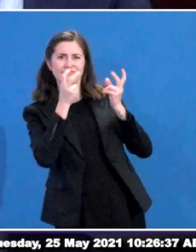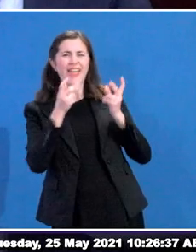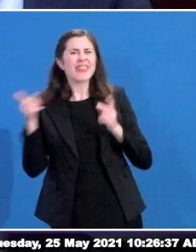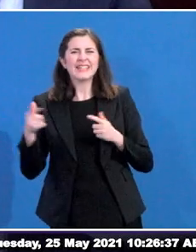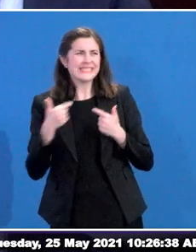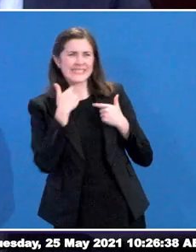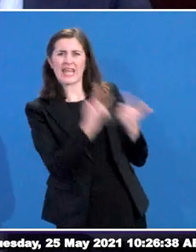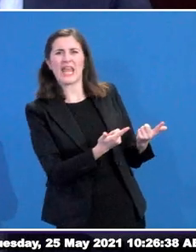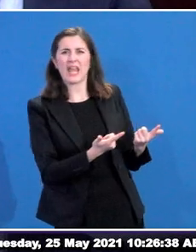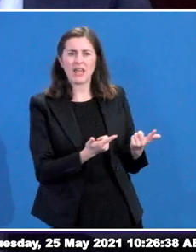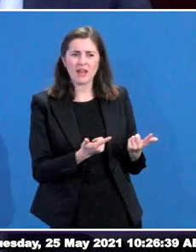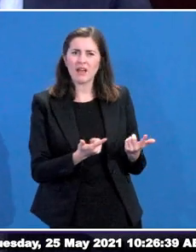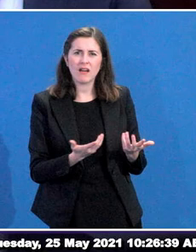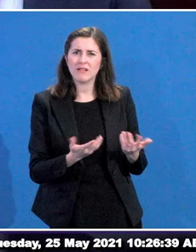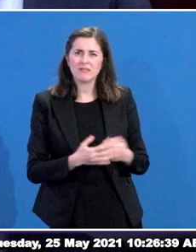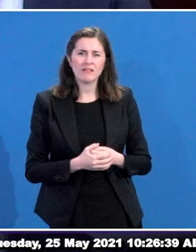(CROSSTALK)